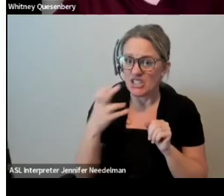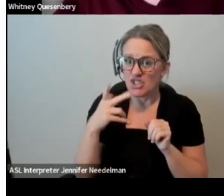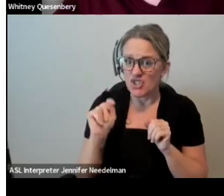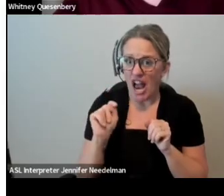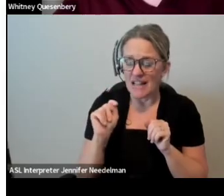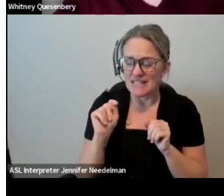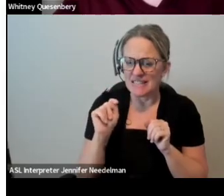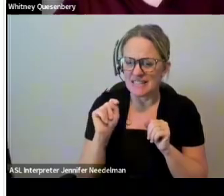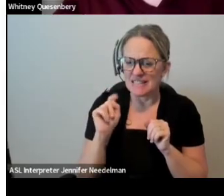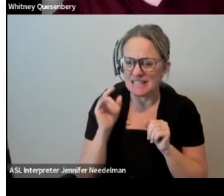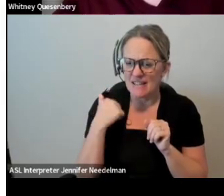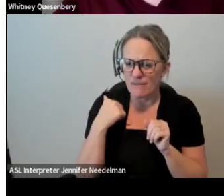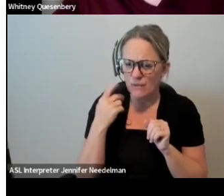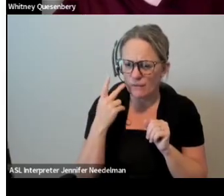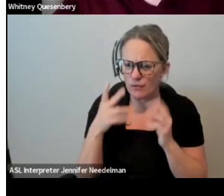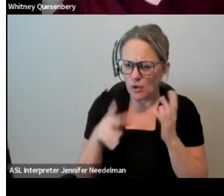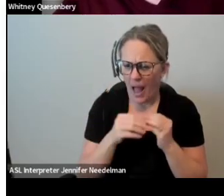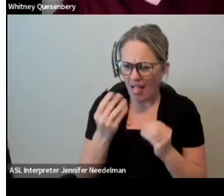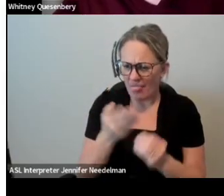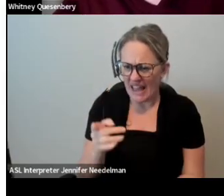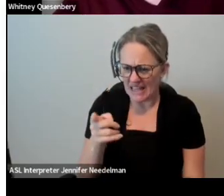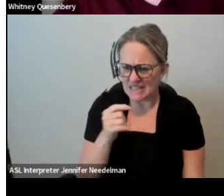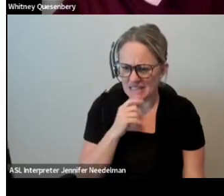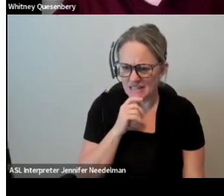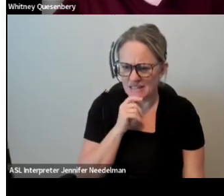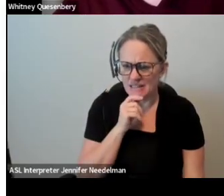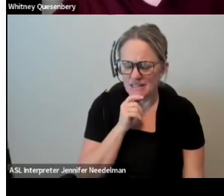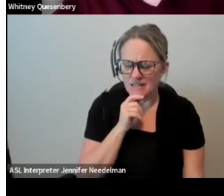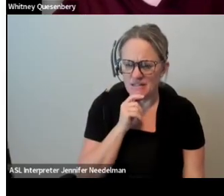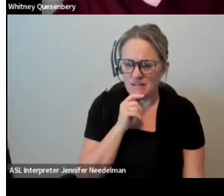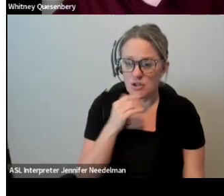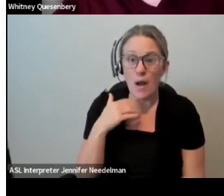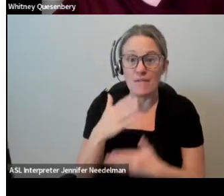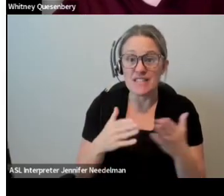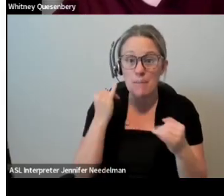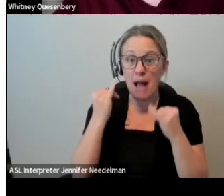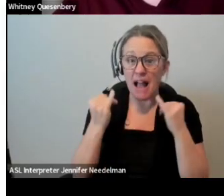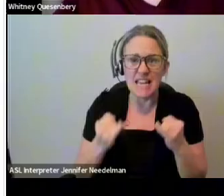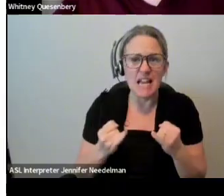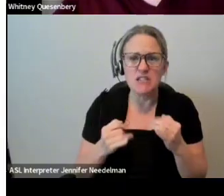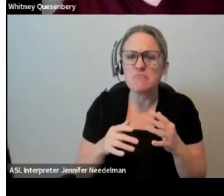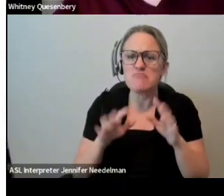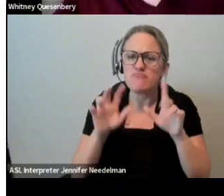I think I can, if you have some ideas, why don't you just drop them in that chat,